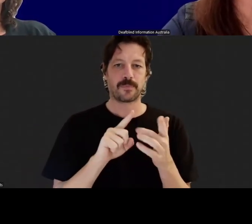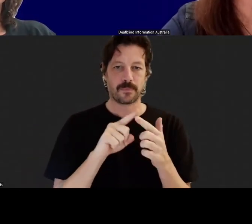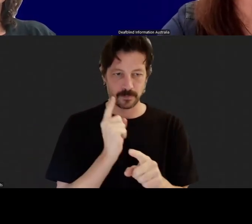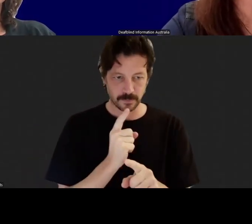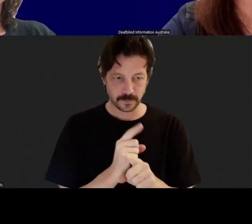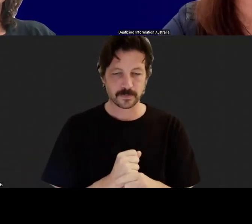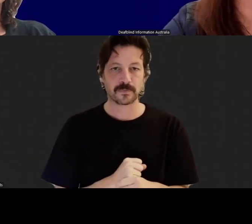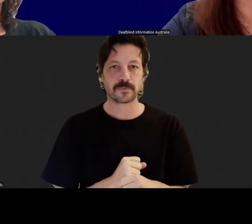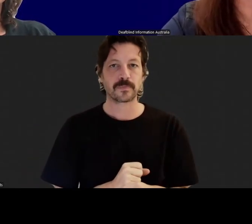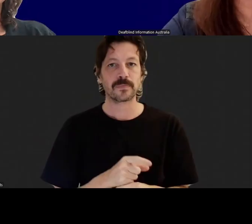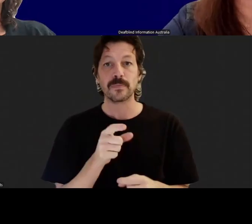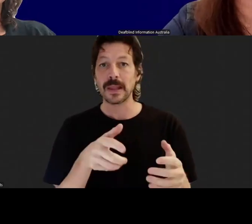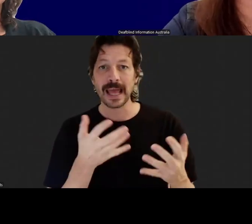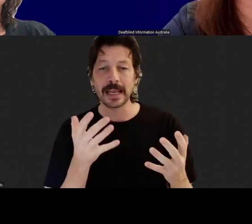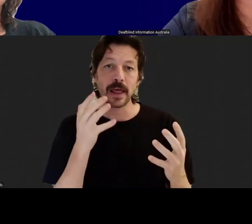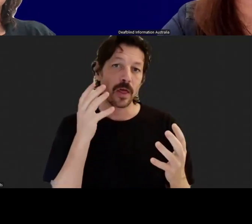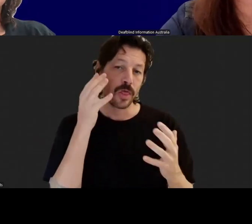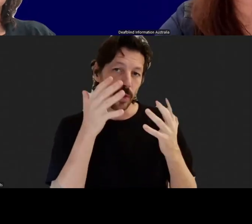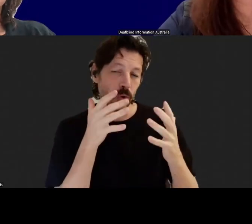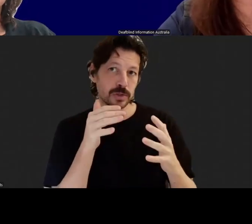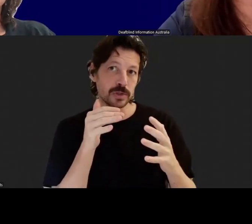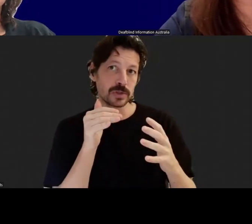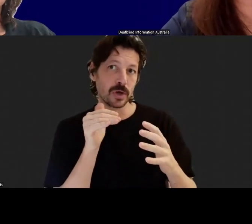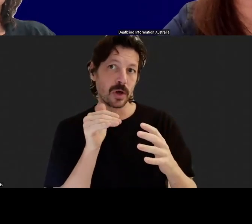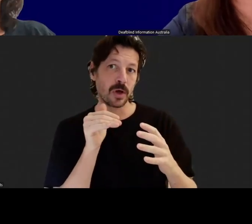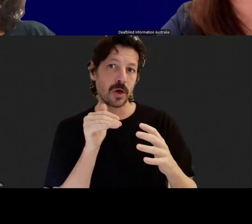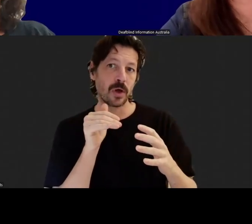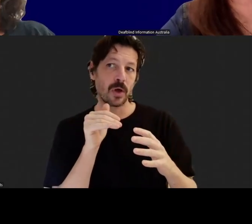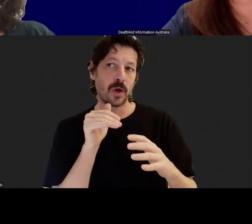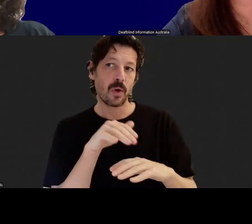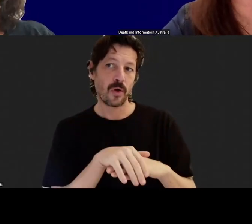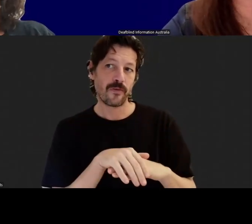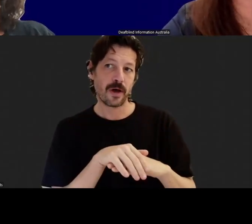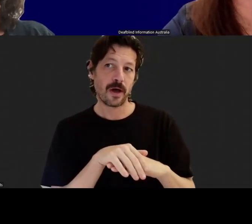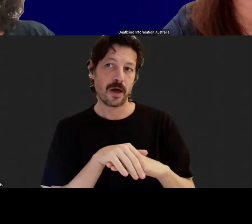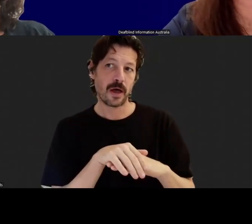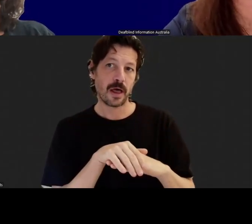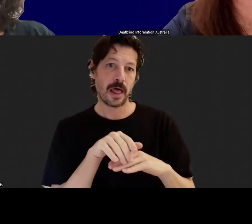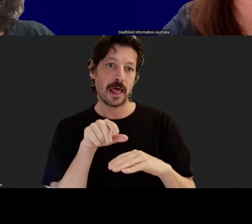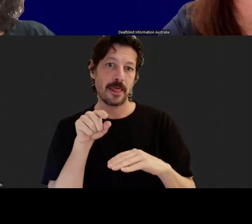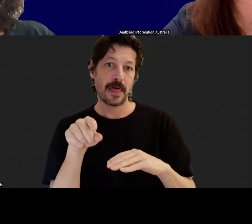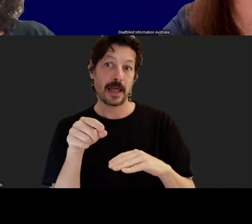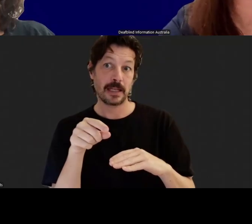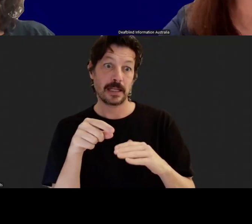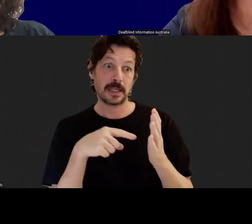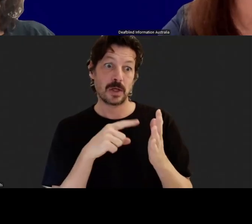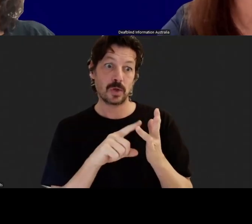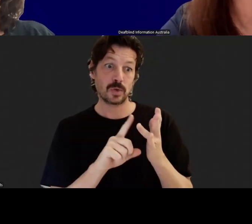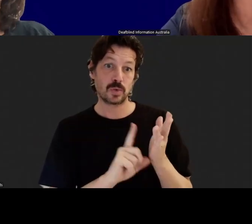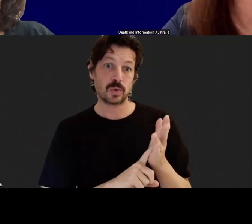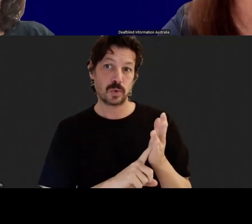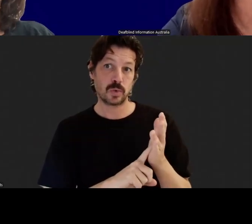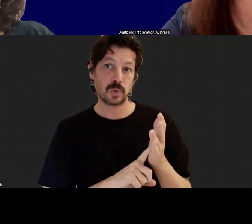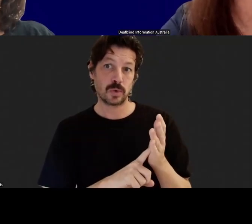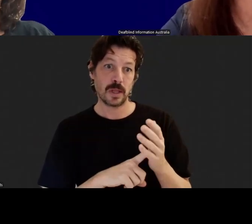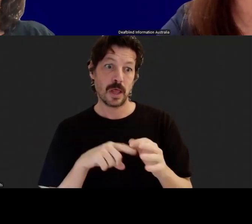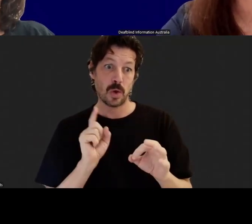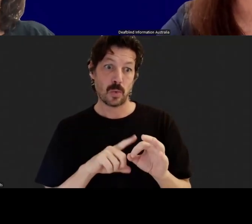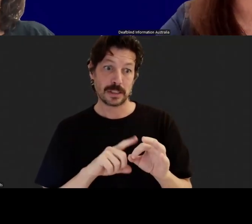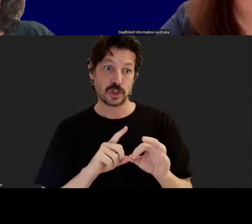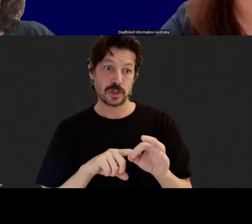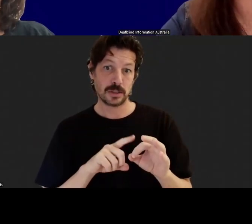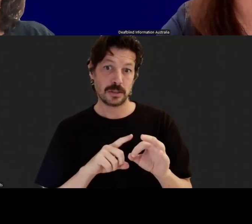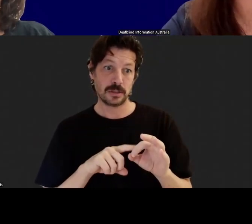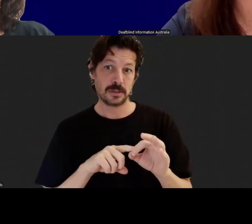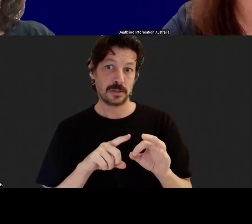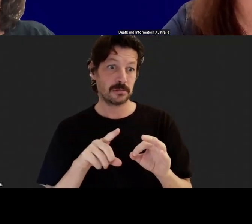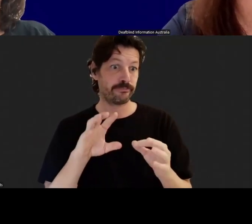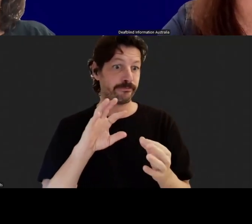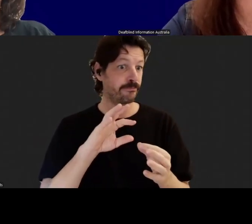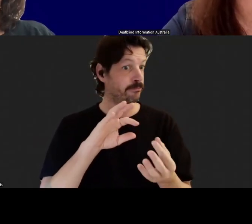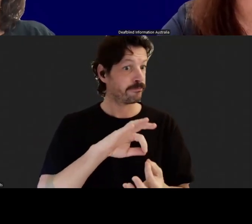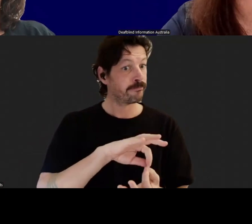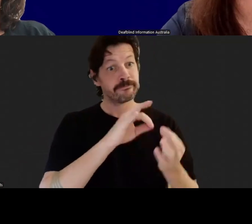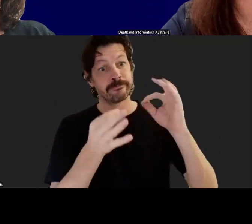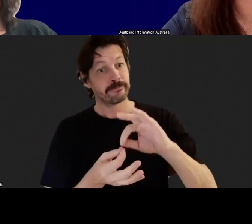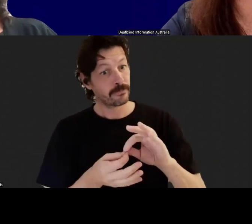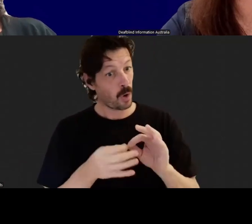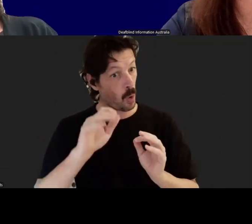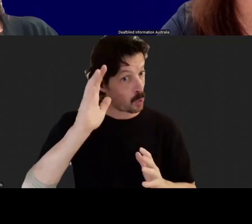about how the questions or assessments on that tool are interpreted in a sign language context?